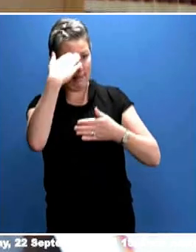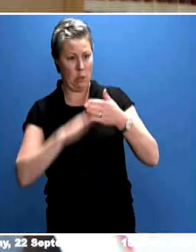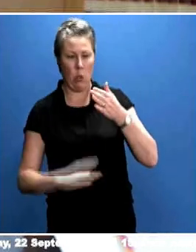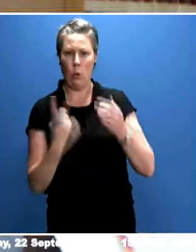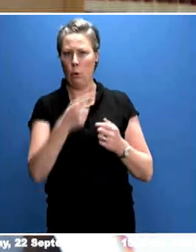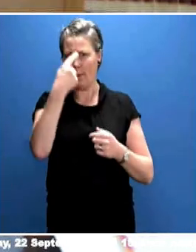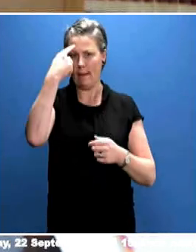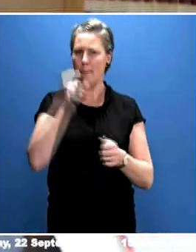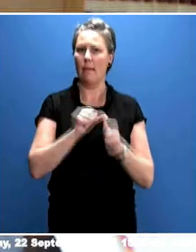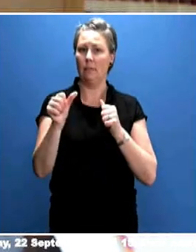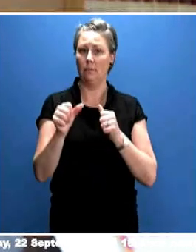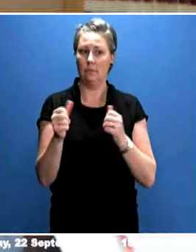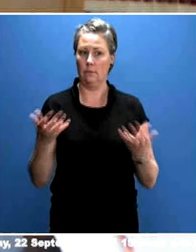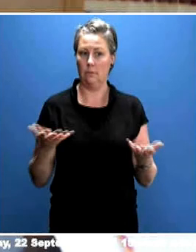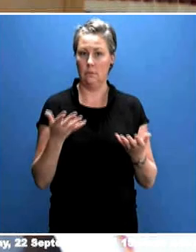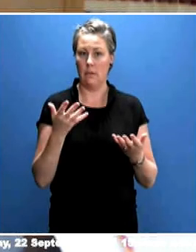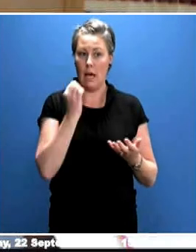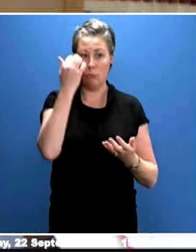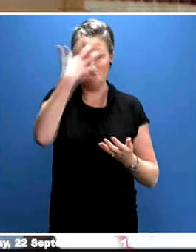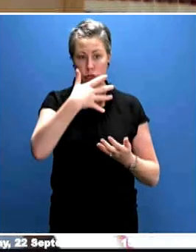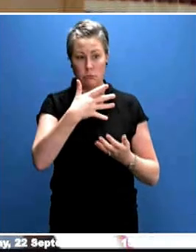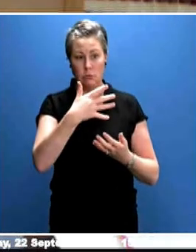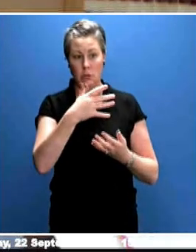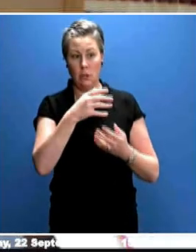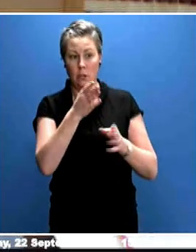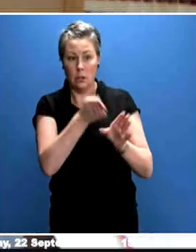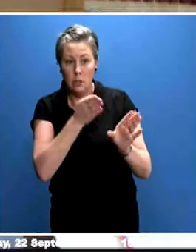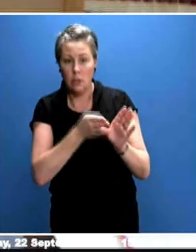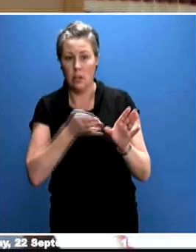For example, First Nations psychologists or psychiatrists or social workers ---